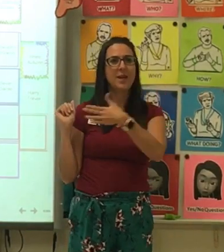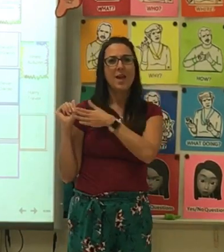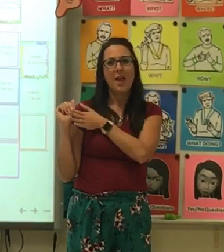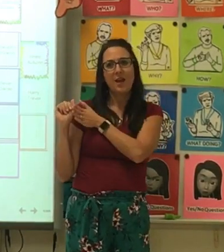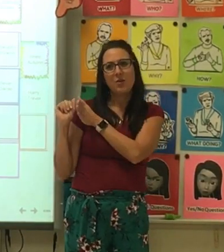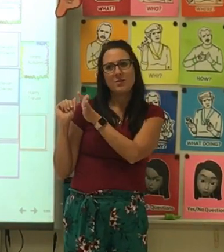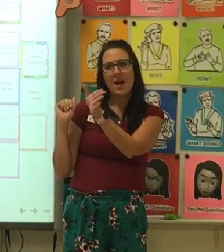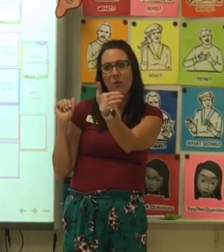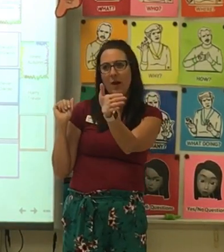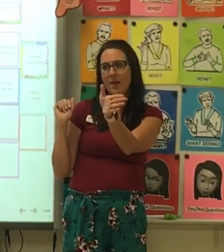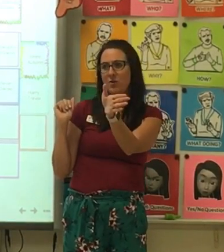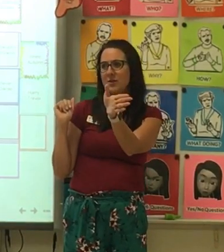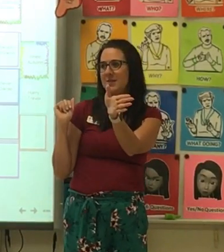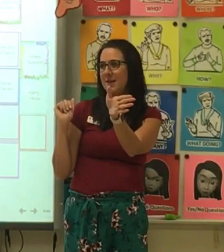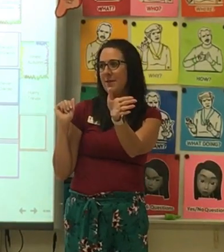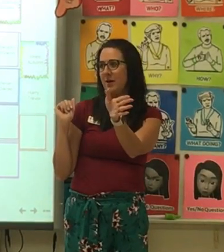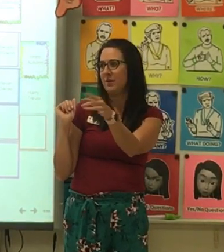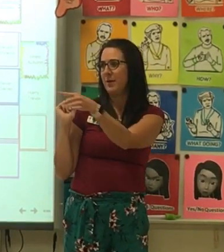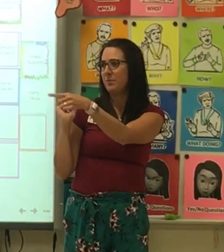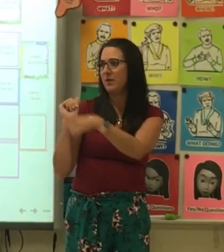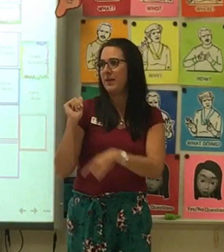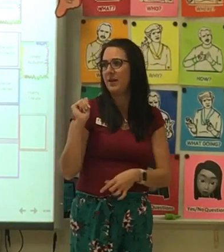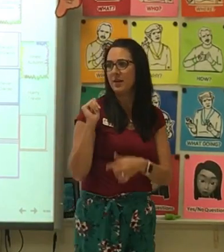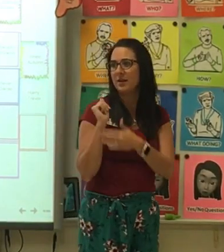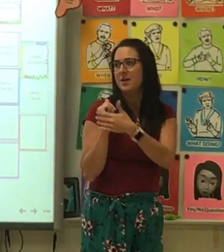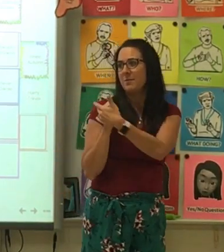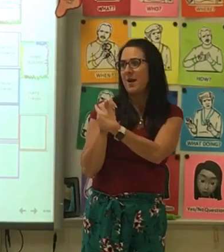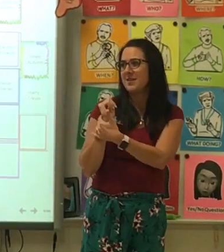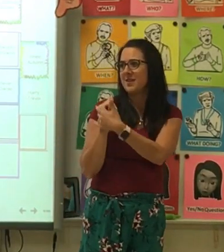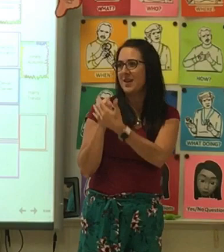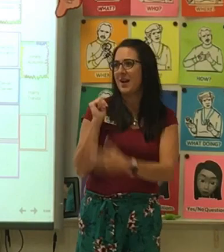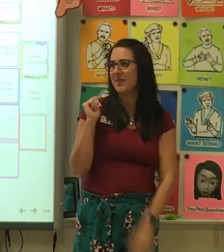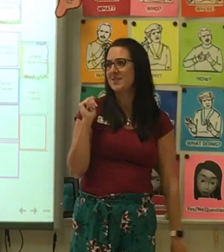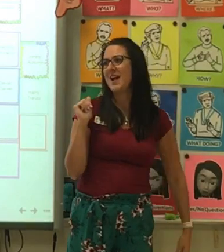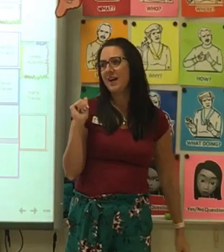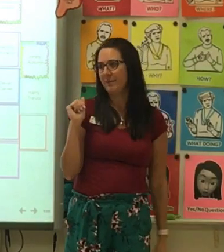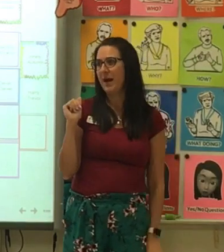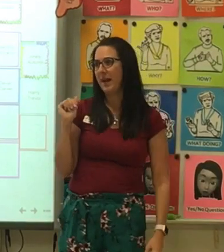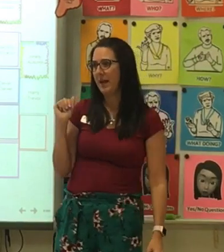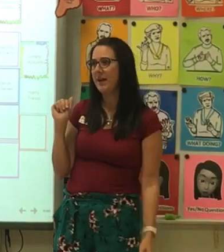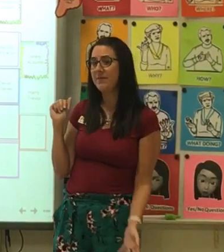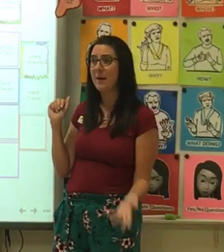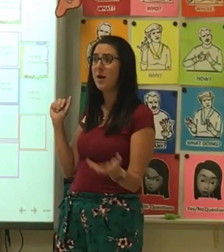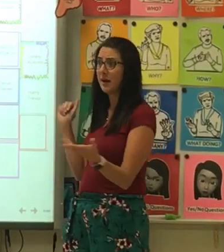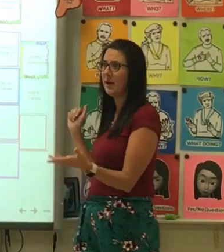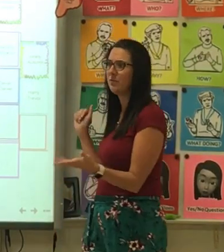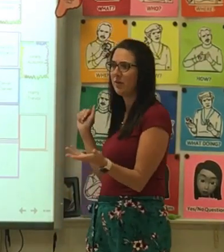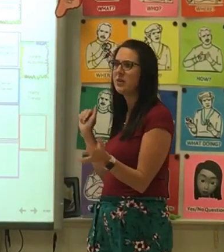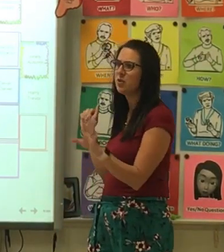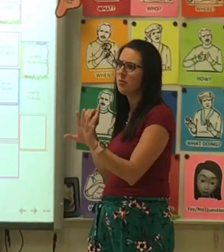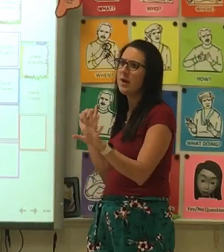me and it goes that way and you can see it better the people up here might see kind of the side of my hand if I'm not careful I do